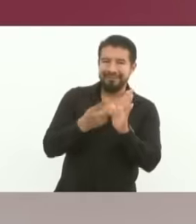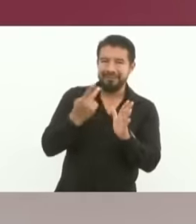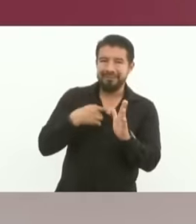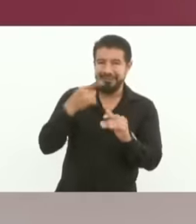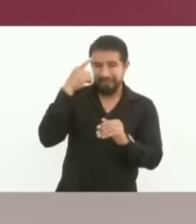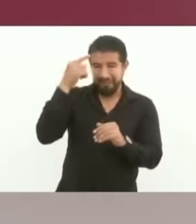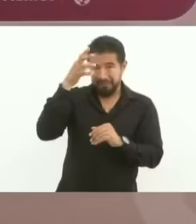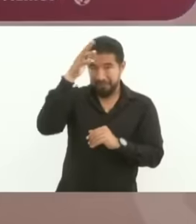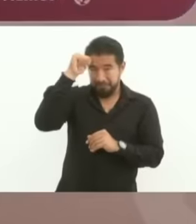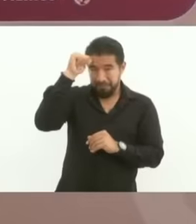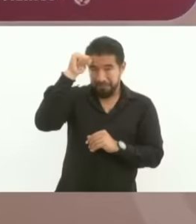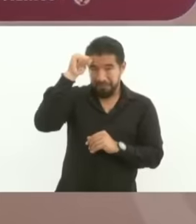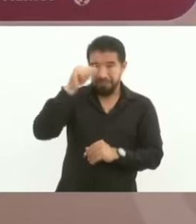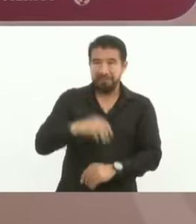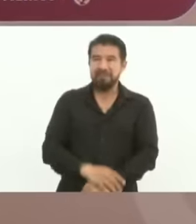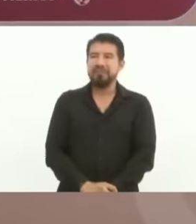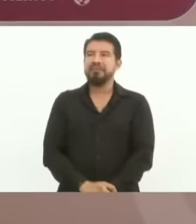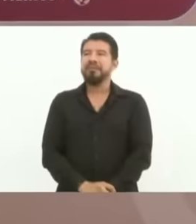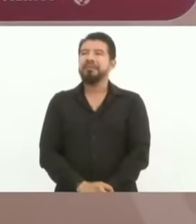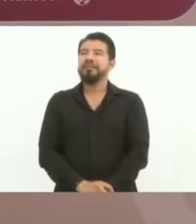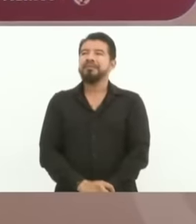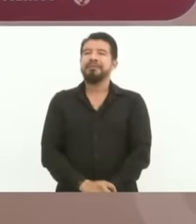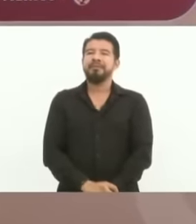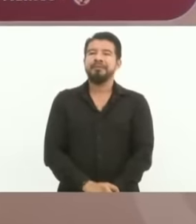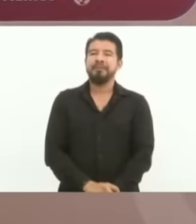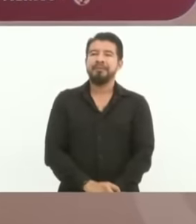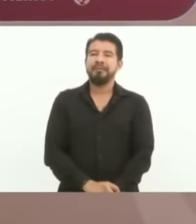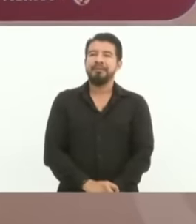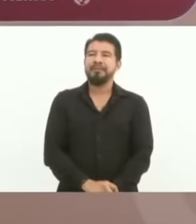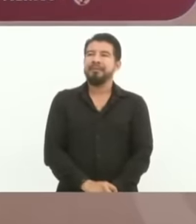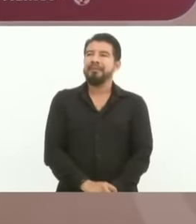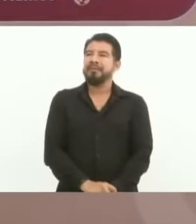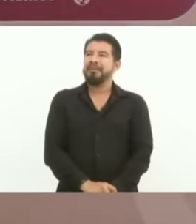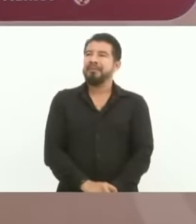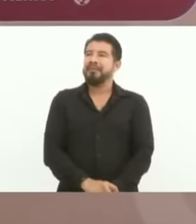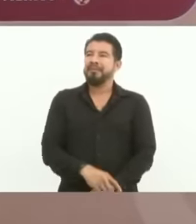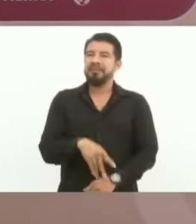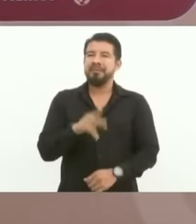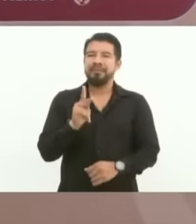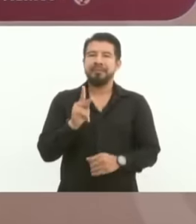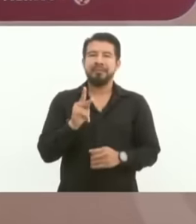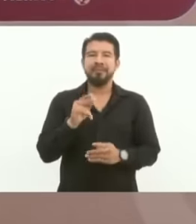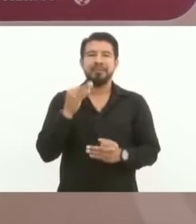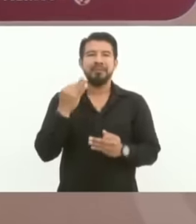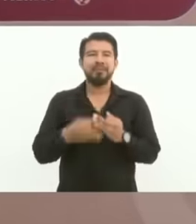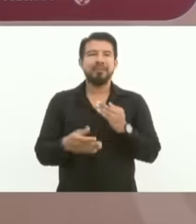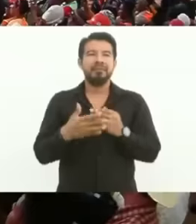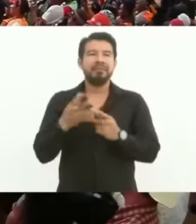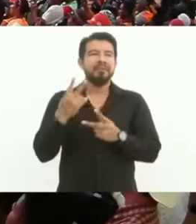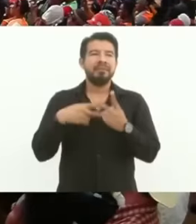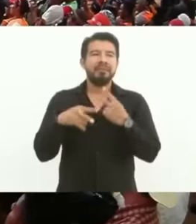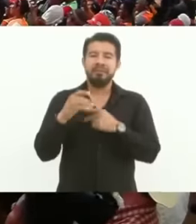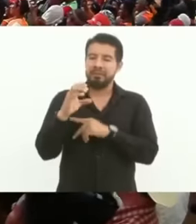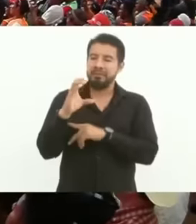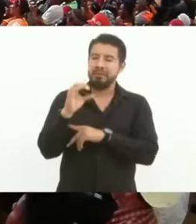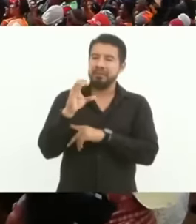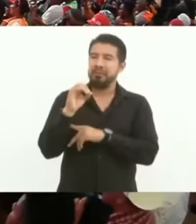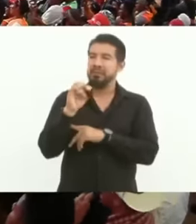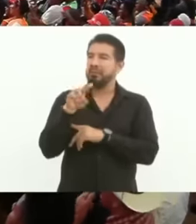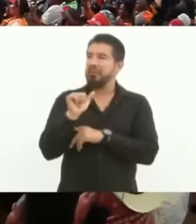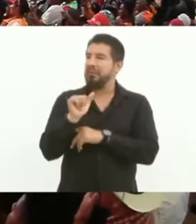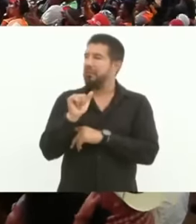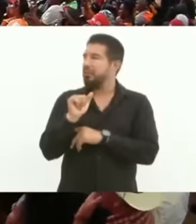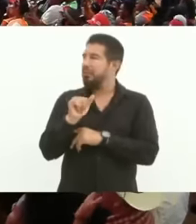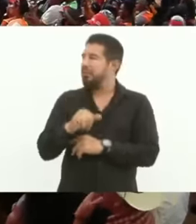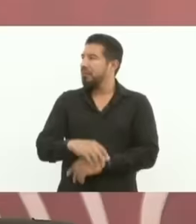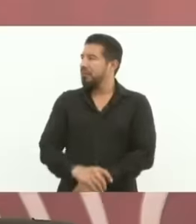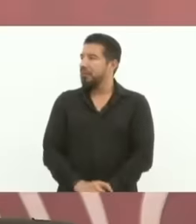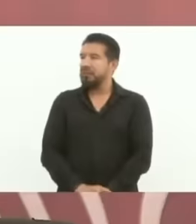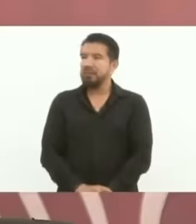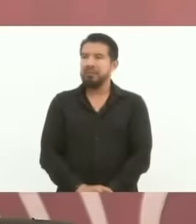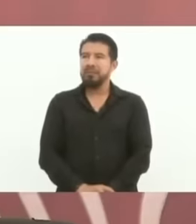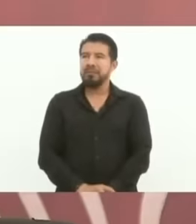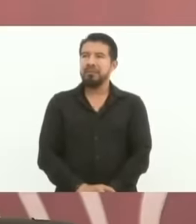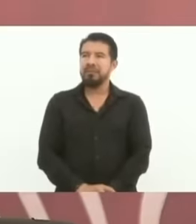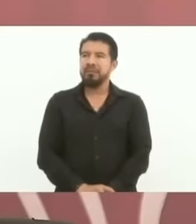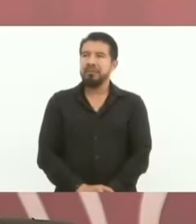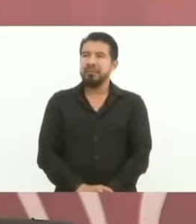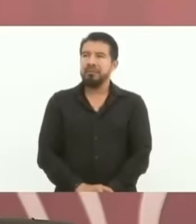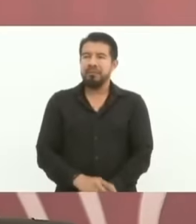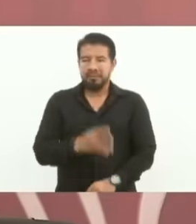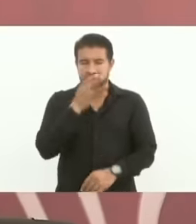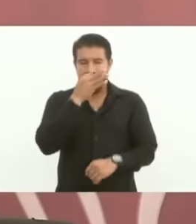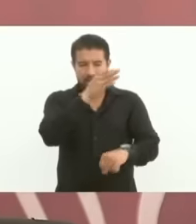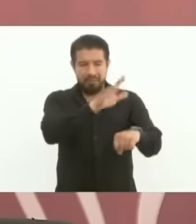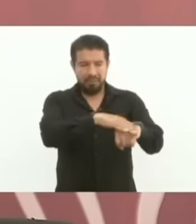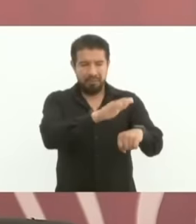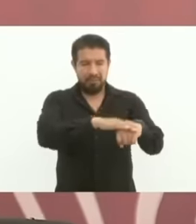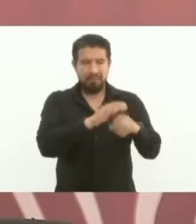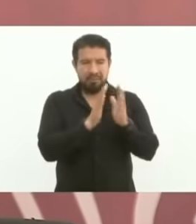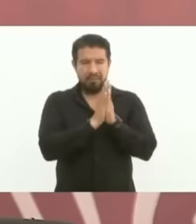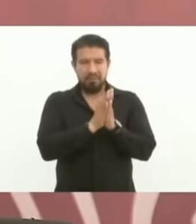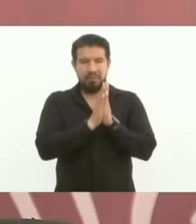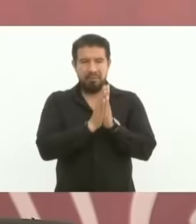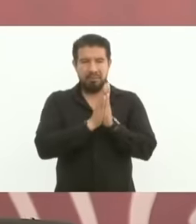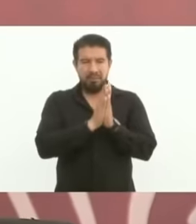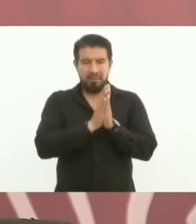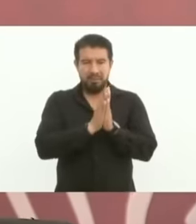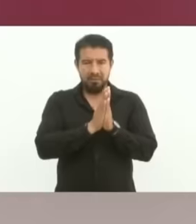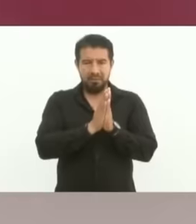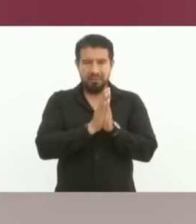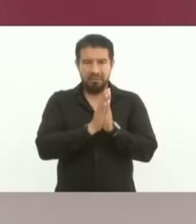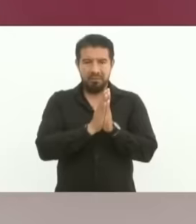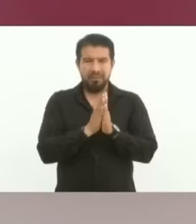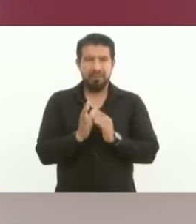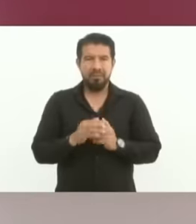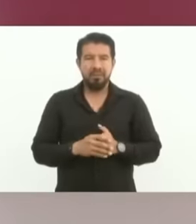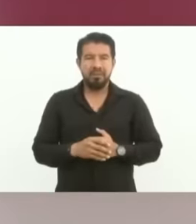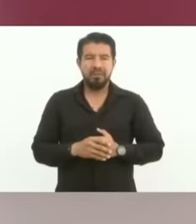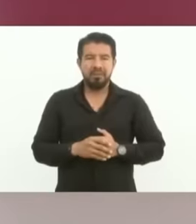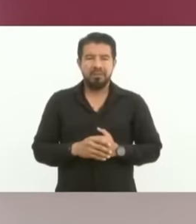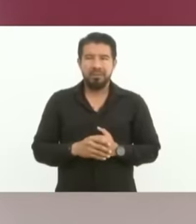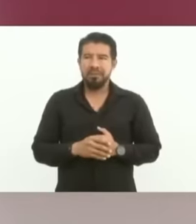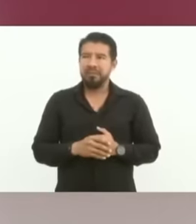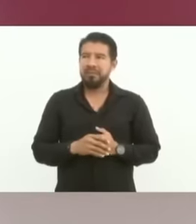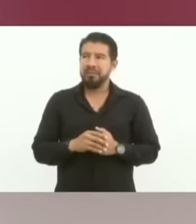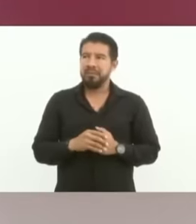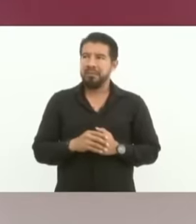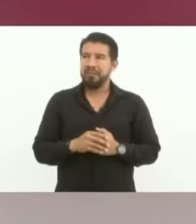here I don't see the one from cocon, who is the one who has the work But they already notify you that you have to want